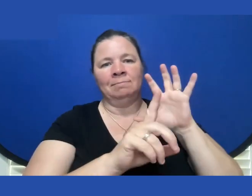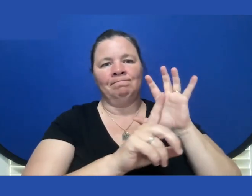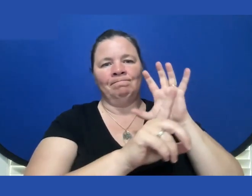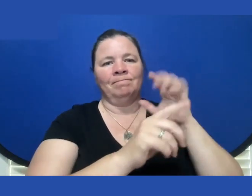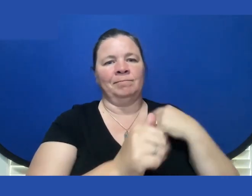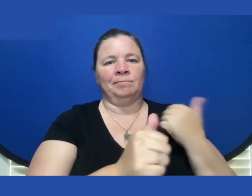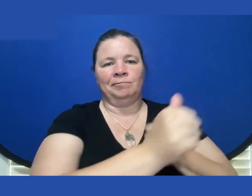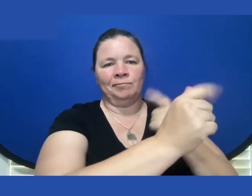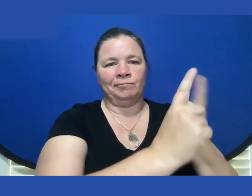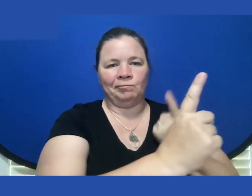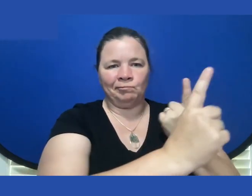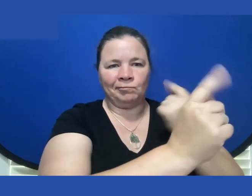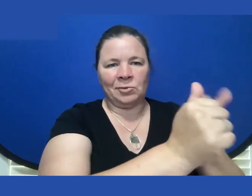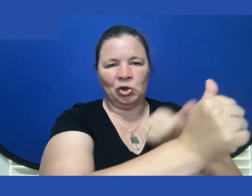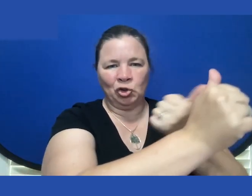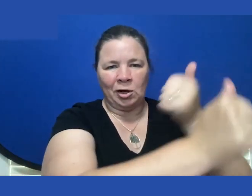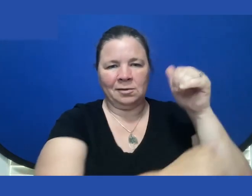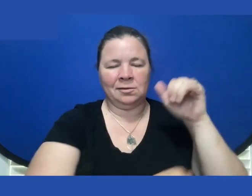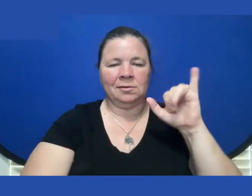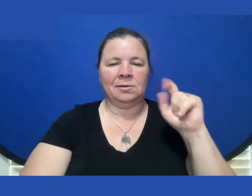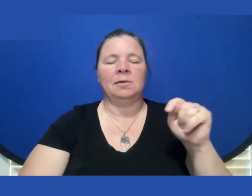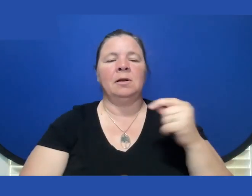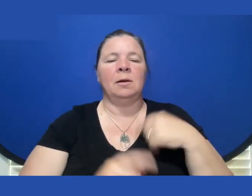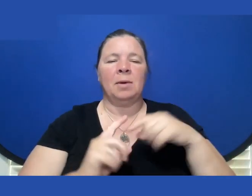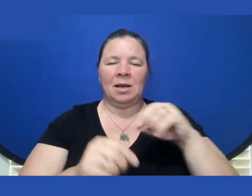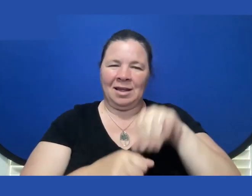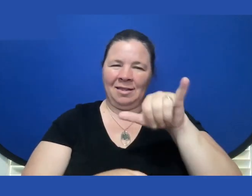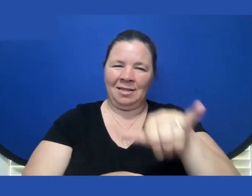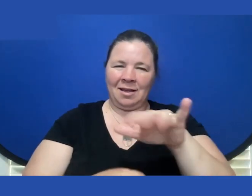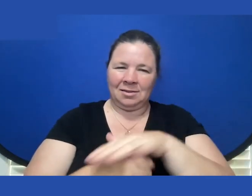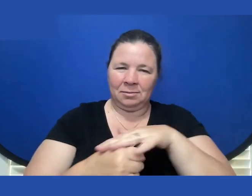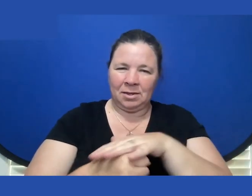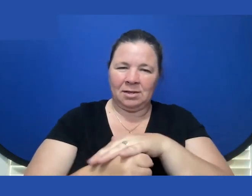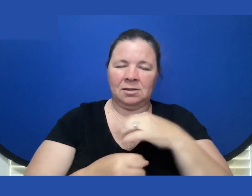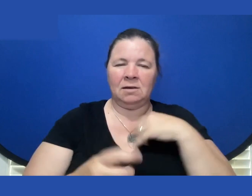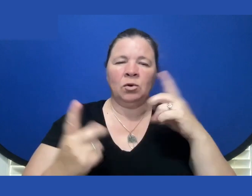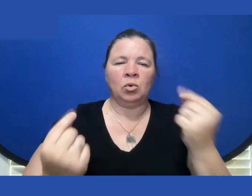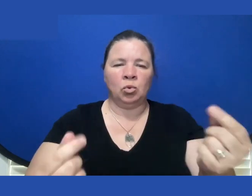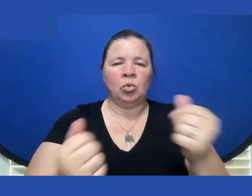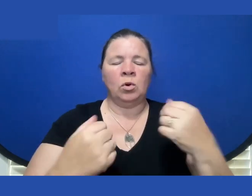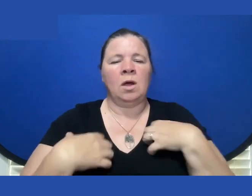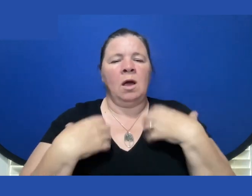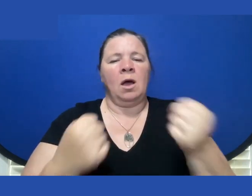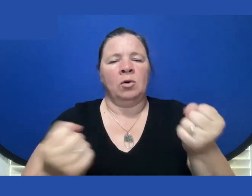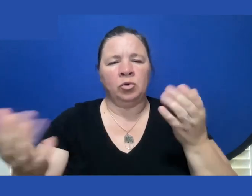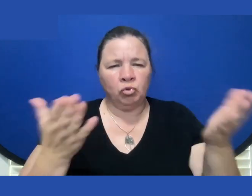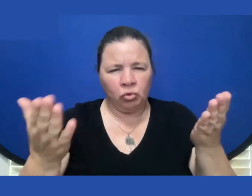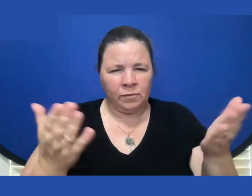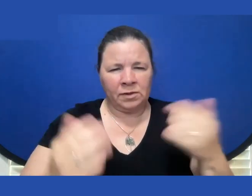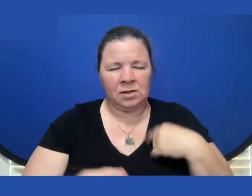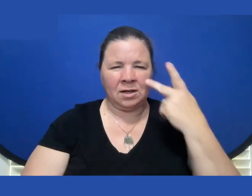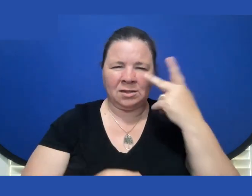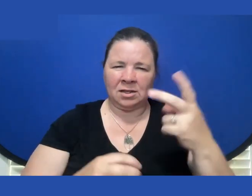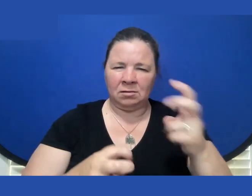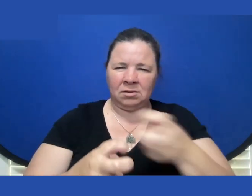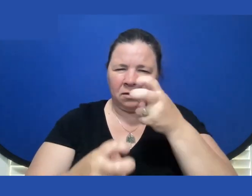But really it was more in the space. It had to do with my time with health services, and I'd just seen how difficult it was